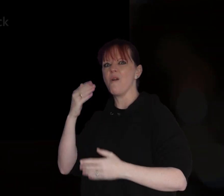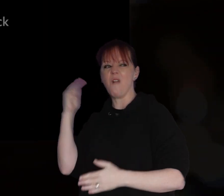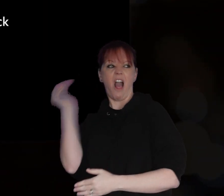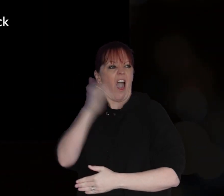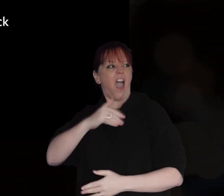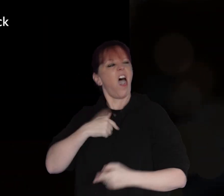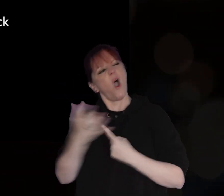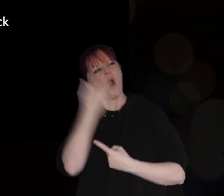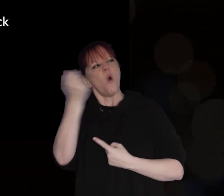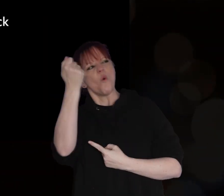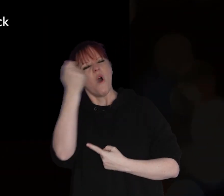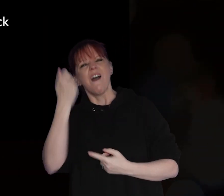UPBEAT MUSIC